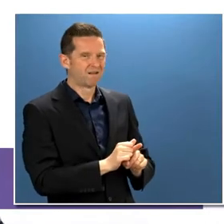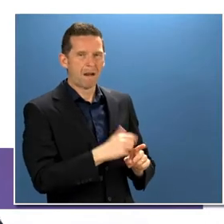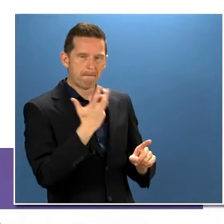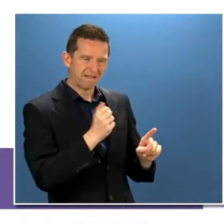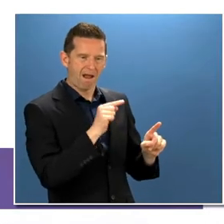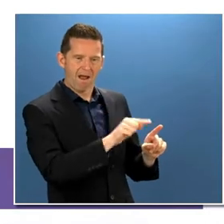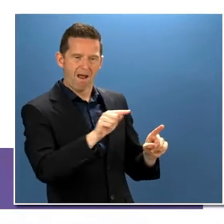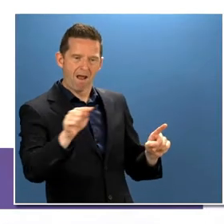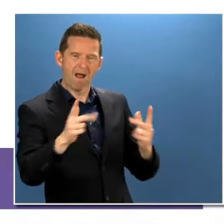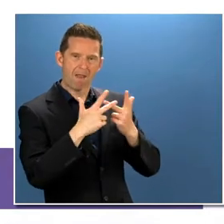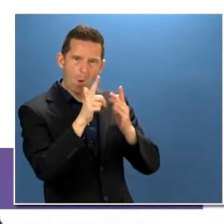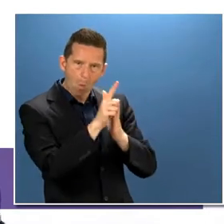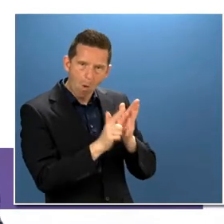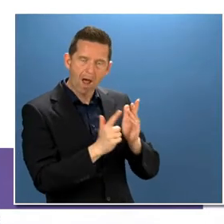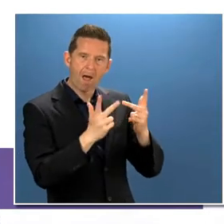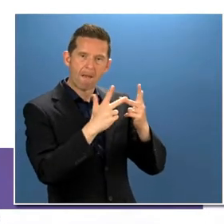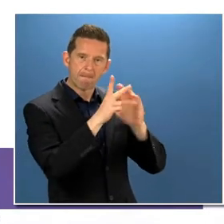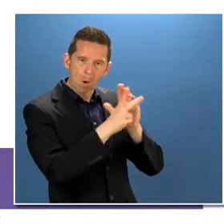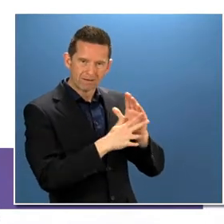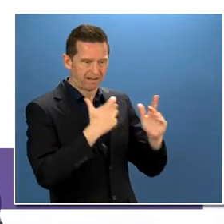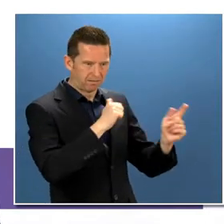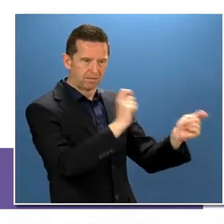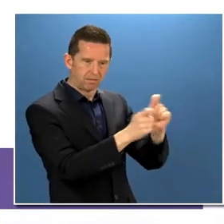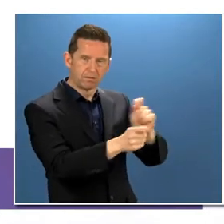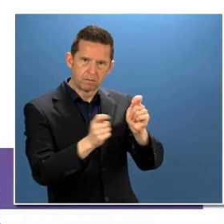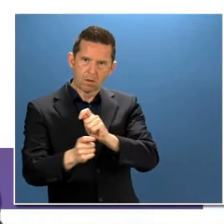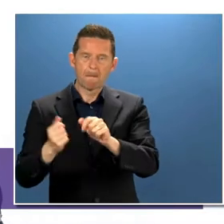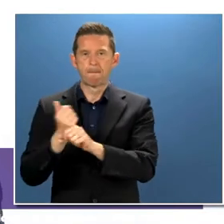other policy frameworks to ensure that employers feel comfortable employing